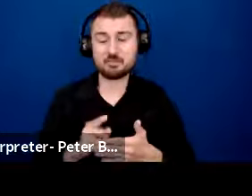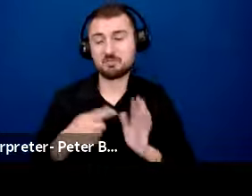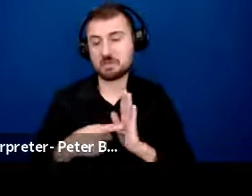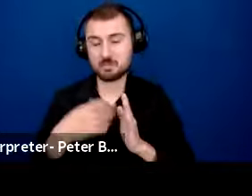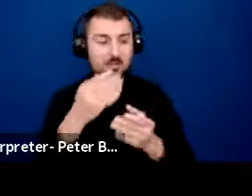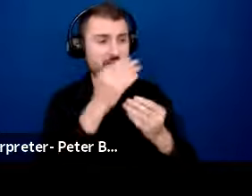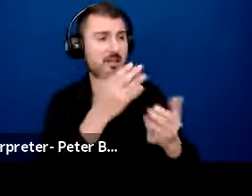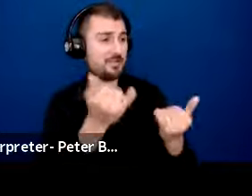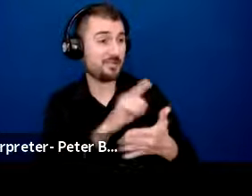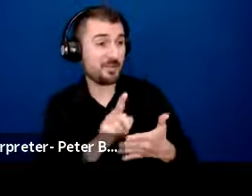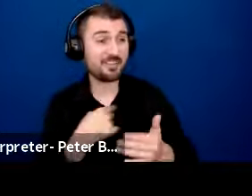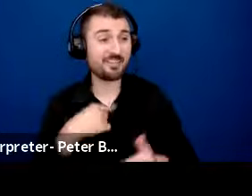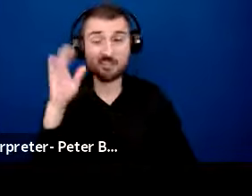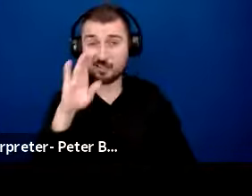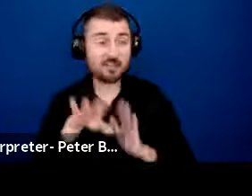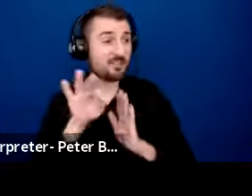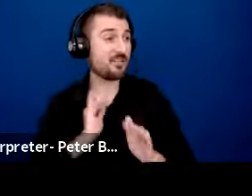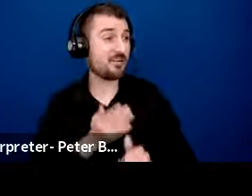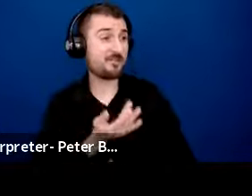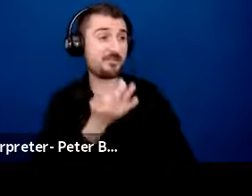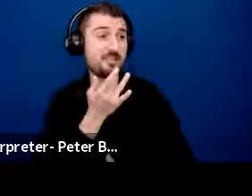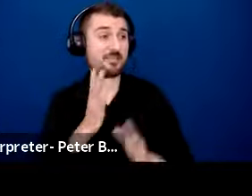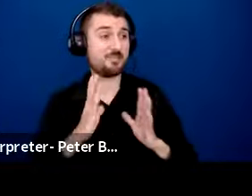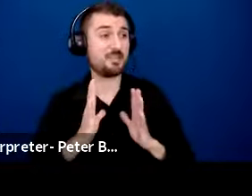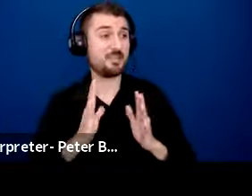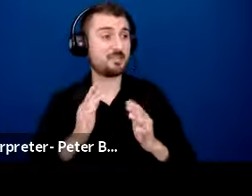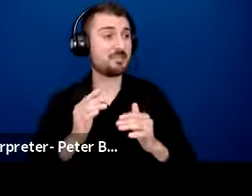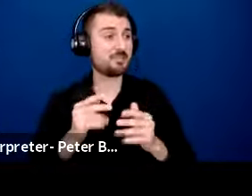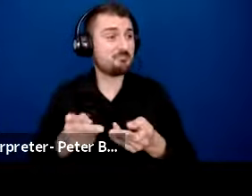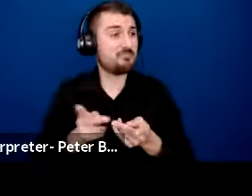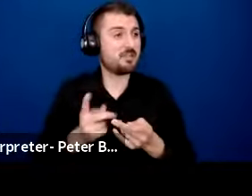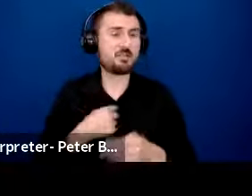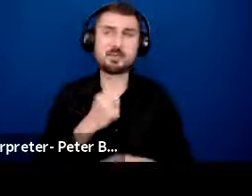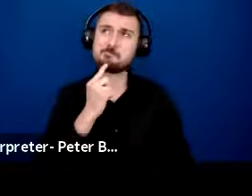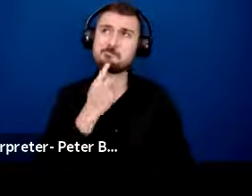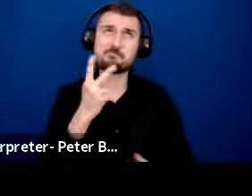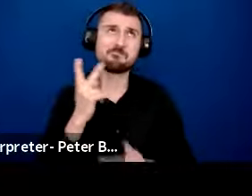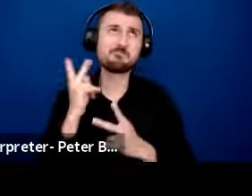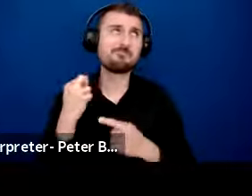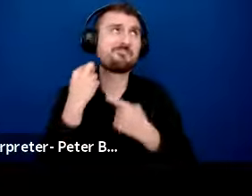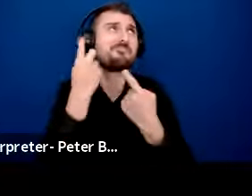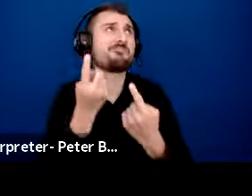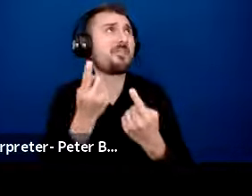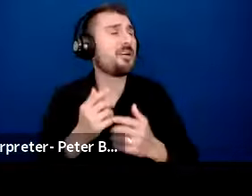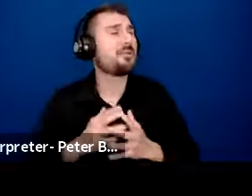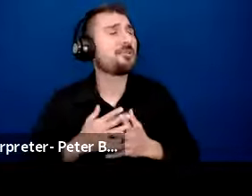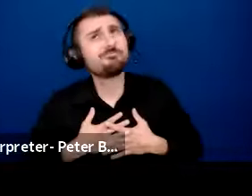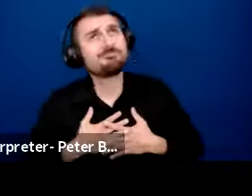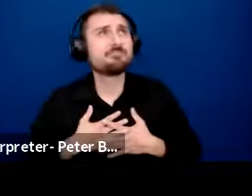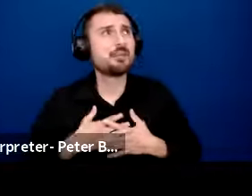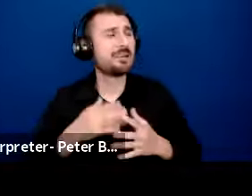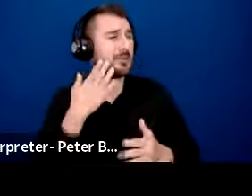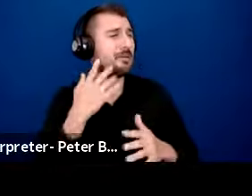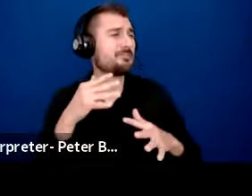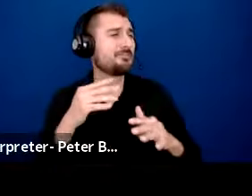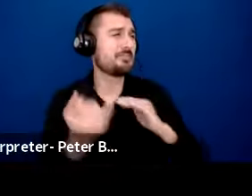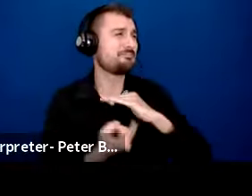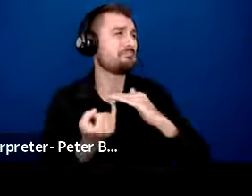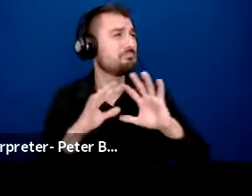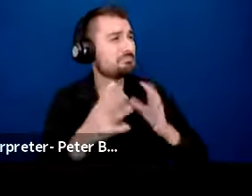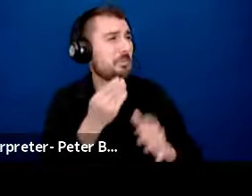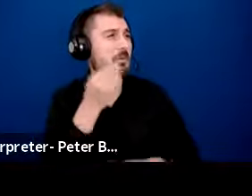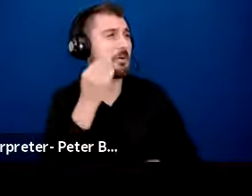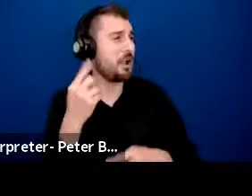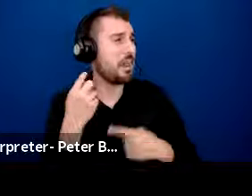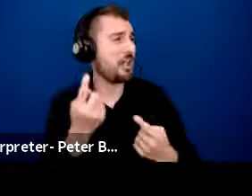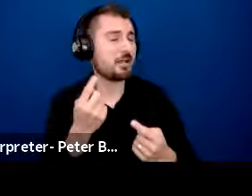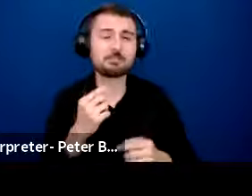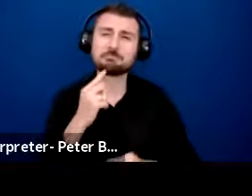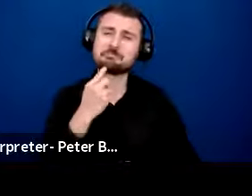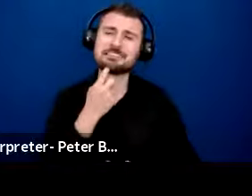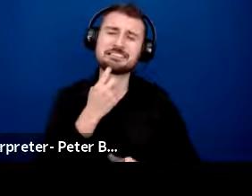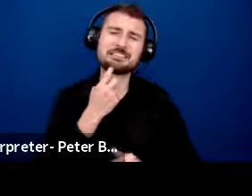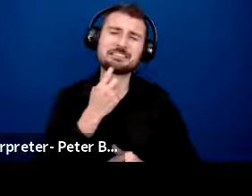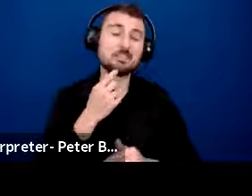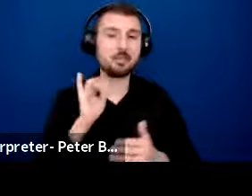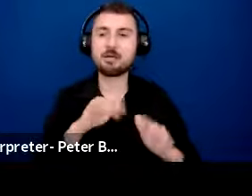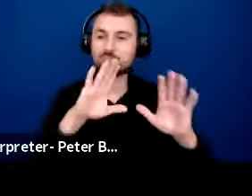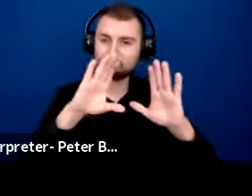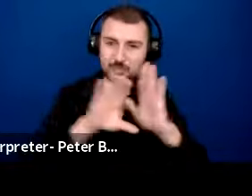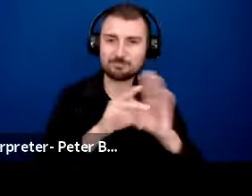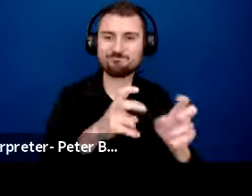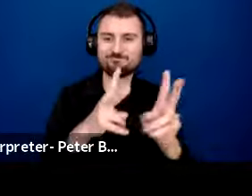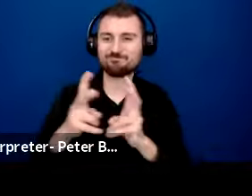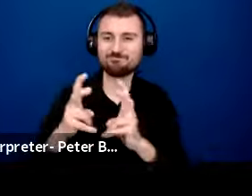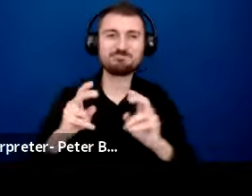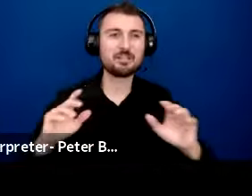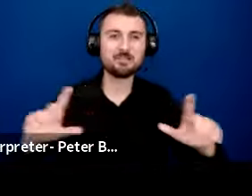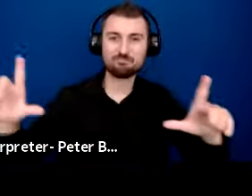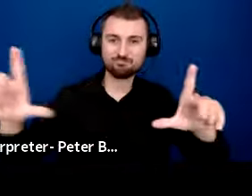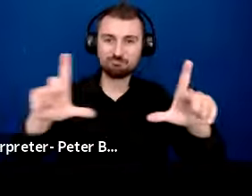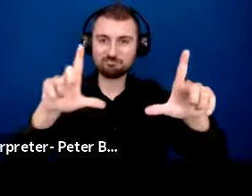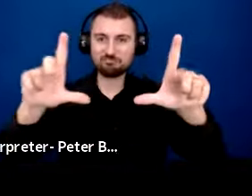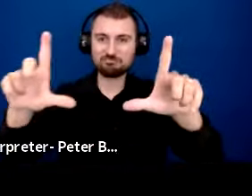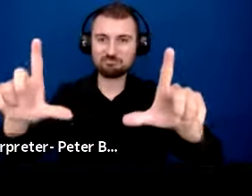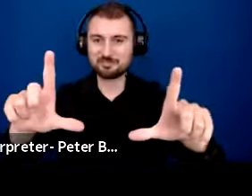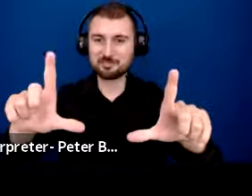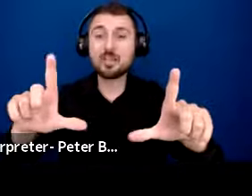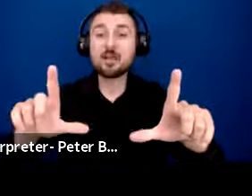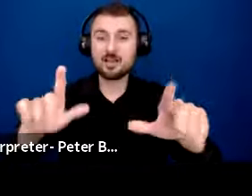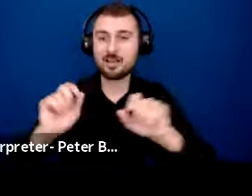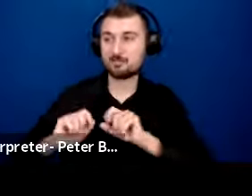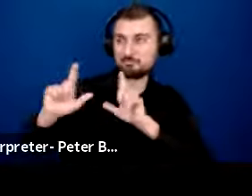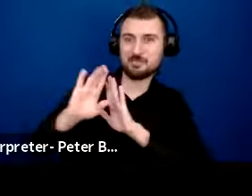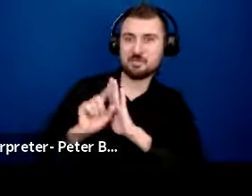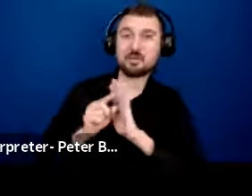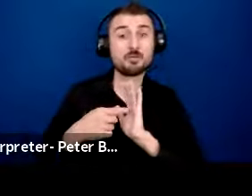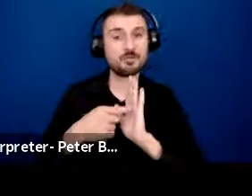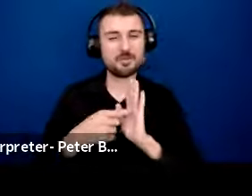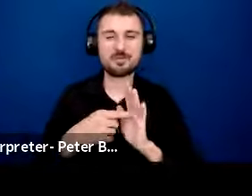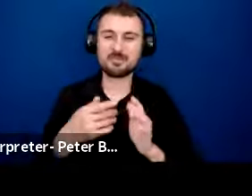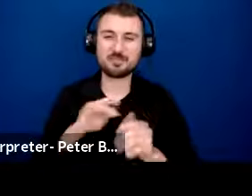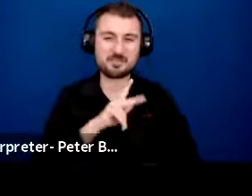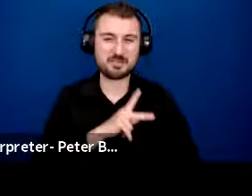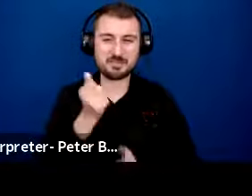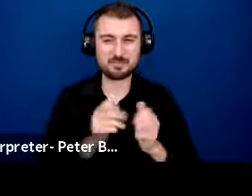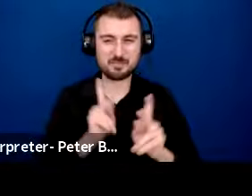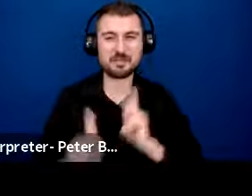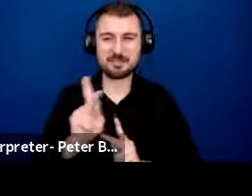Even make it fun. Maybe a theme for each week or something